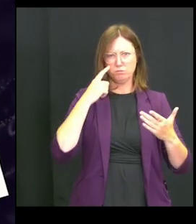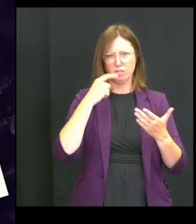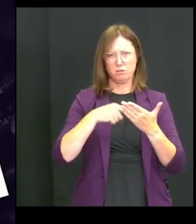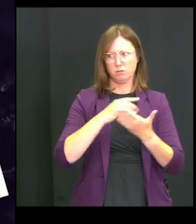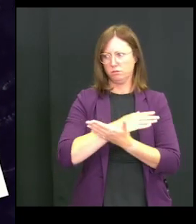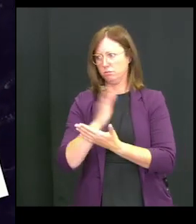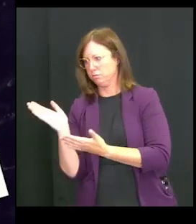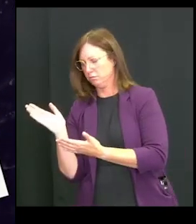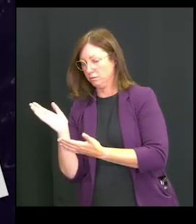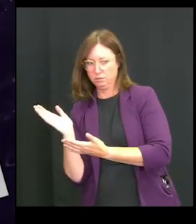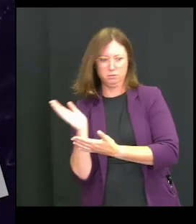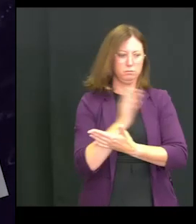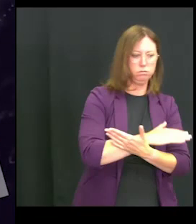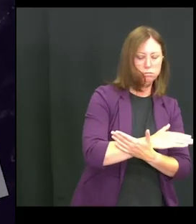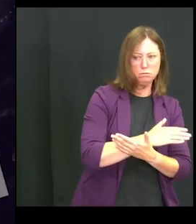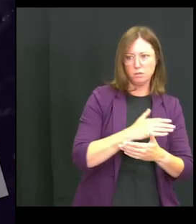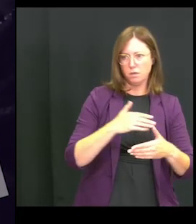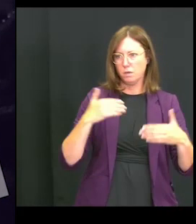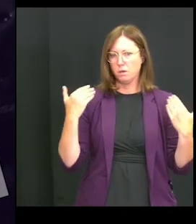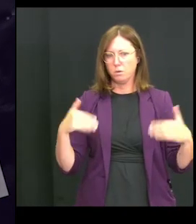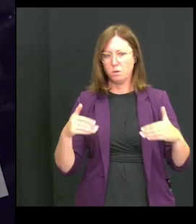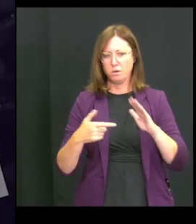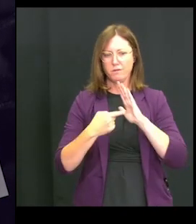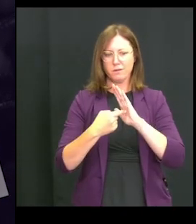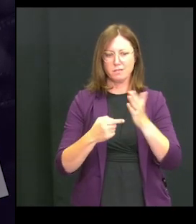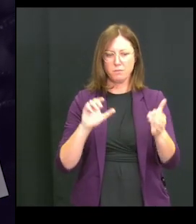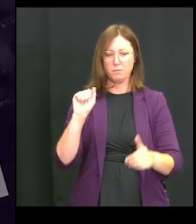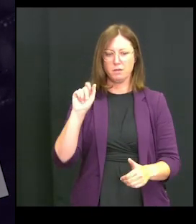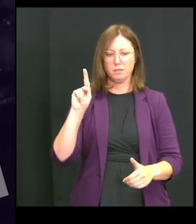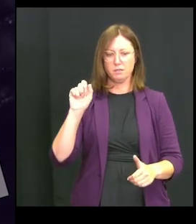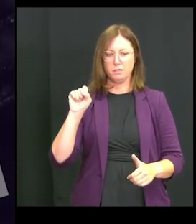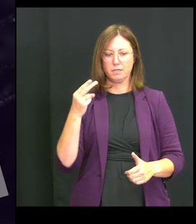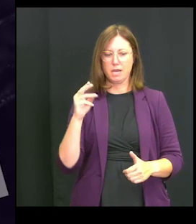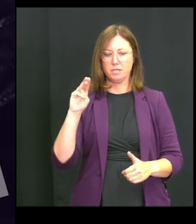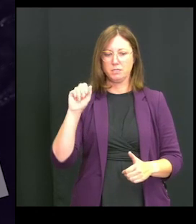For example, Akaash Maharaj, CEO of the Mosaic Institute notes that